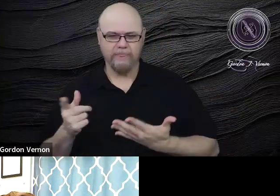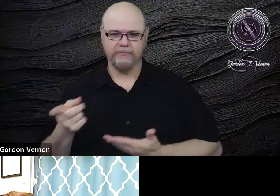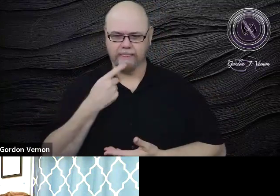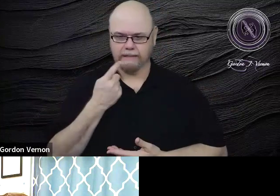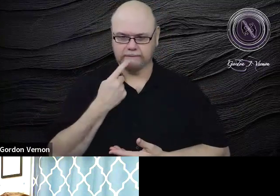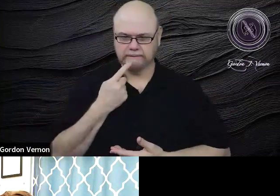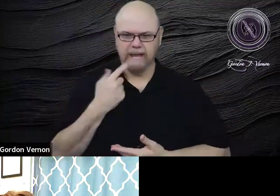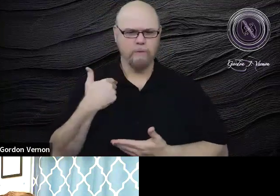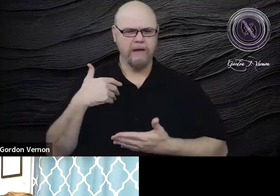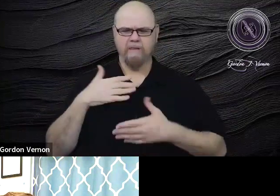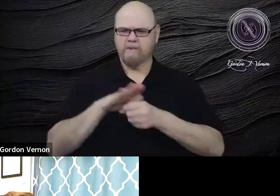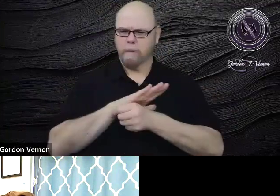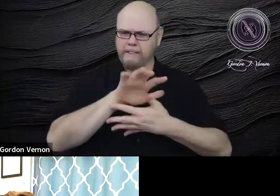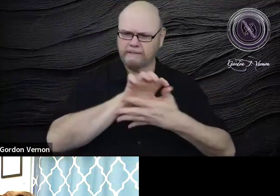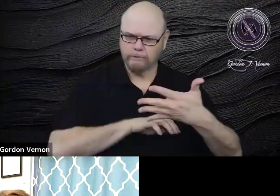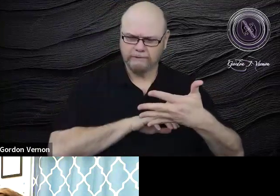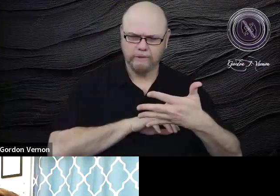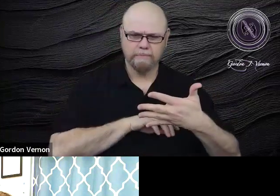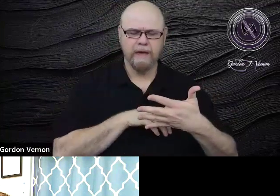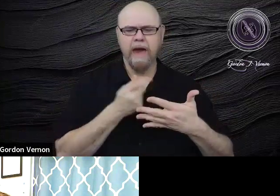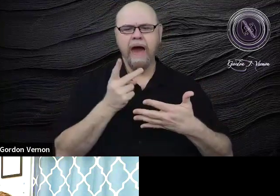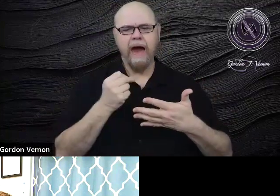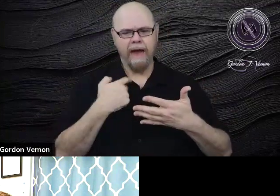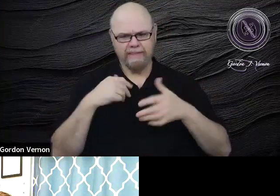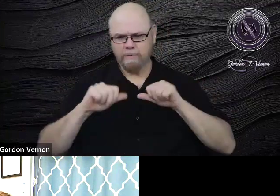But the simple answer is, yes, it makes a difference.